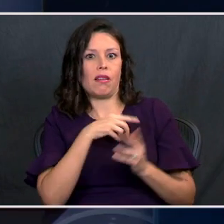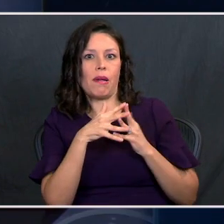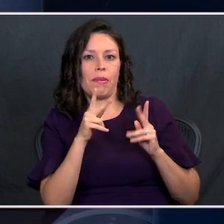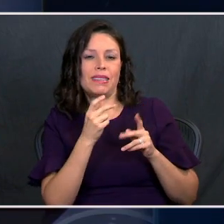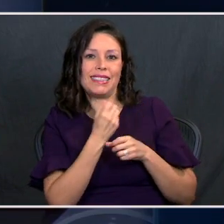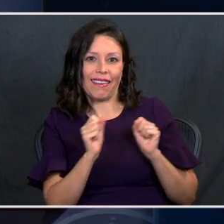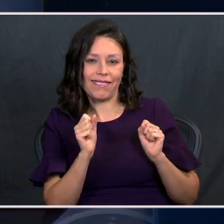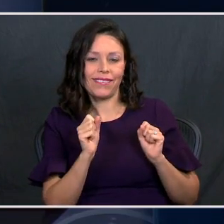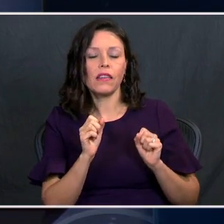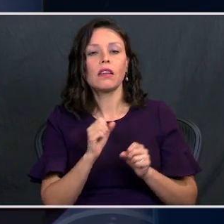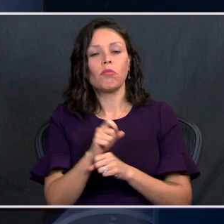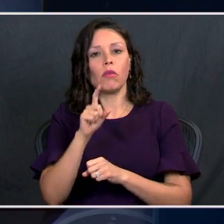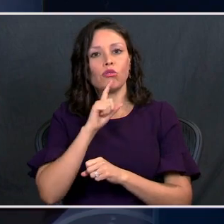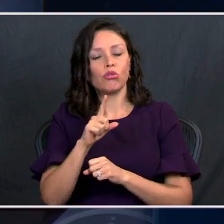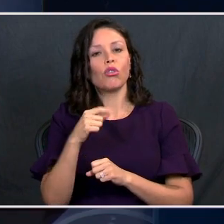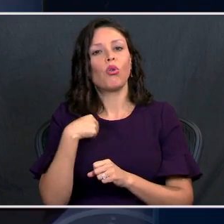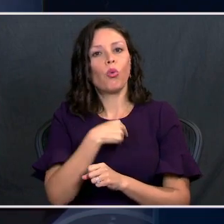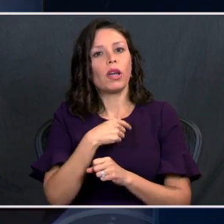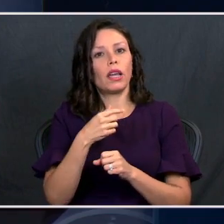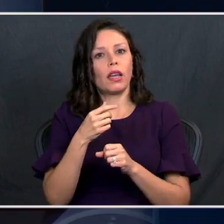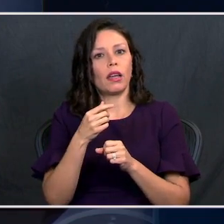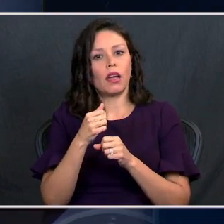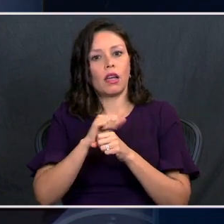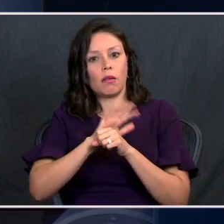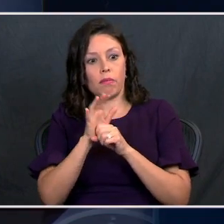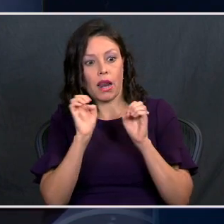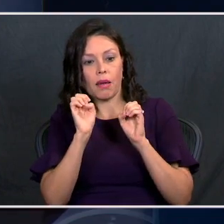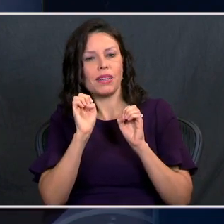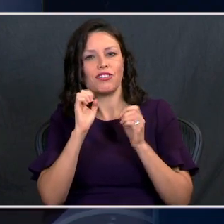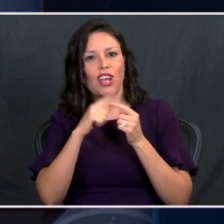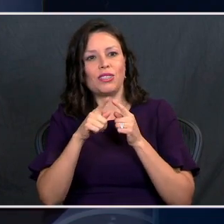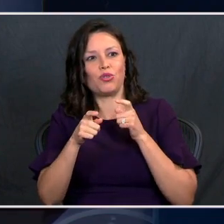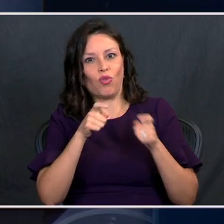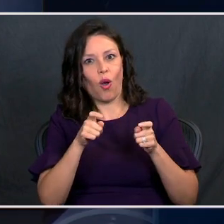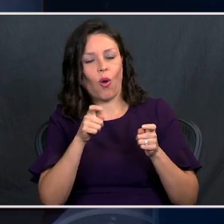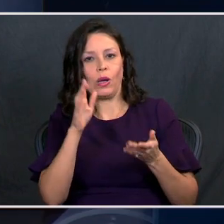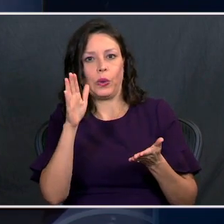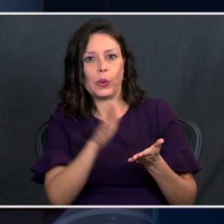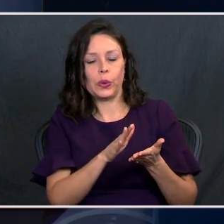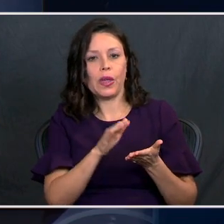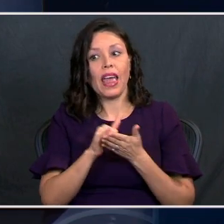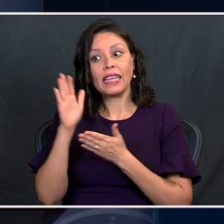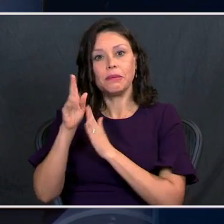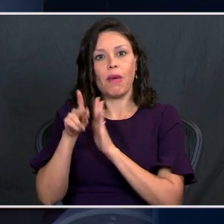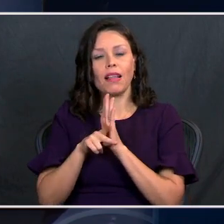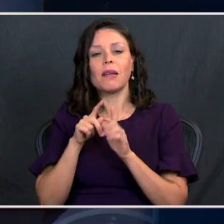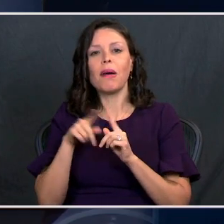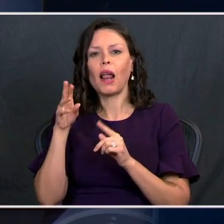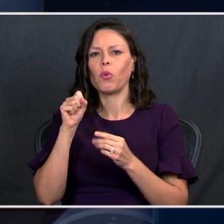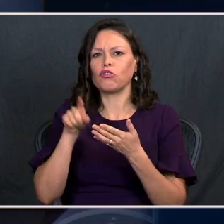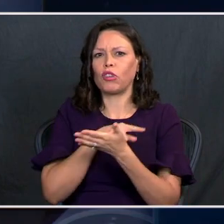to ensure that we are getting the pandemic under control. That's been part of his policy. But he was critical of the former president